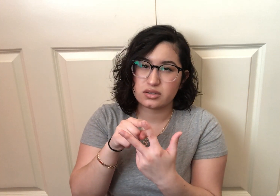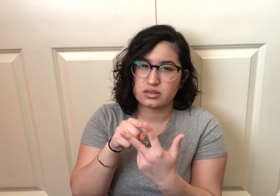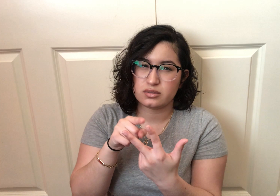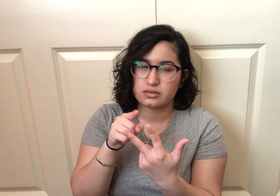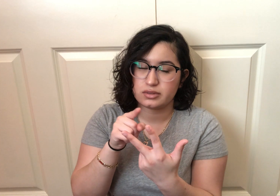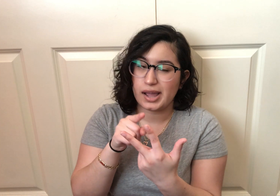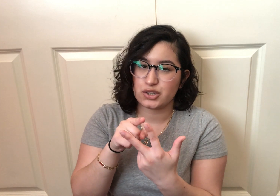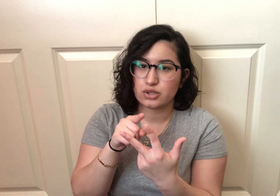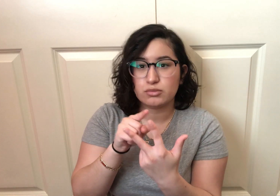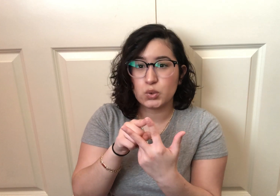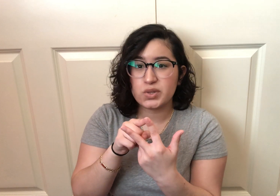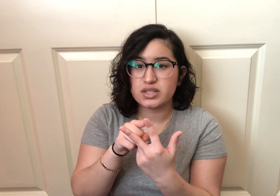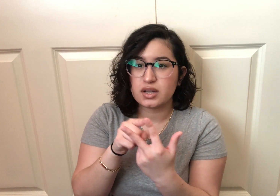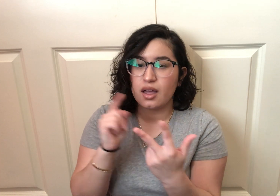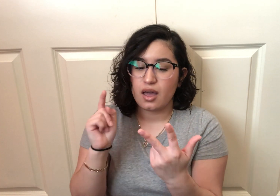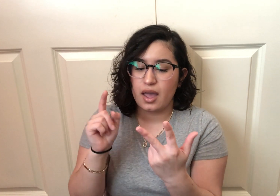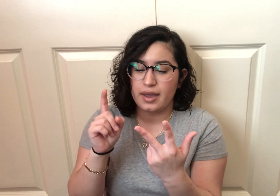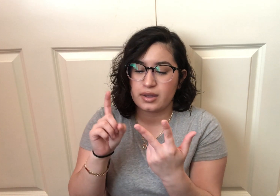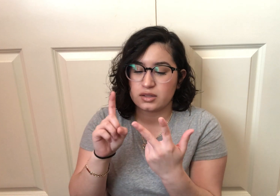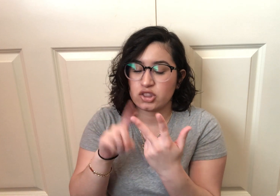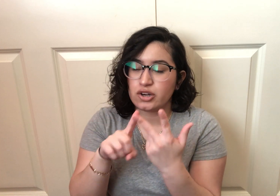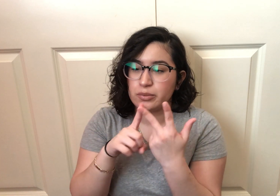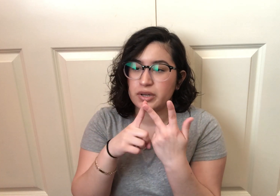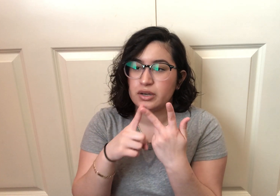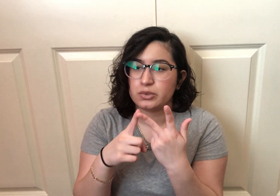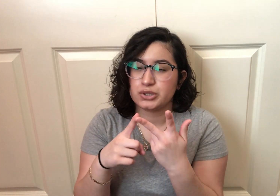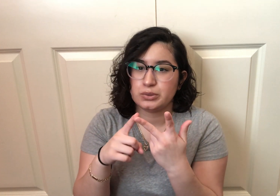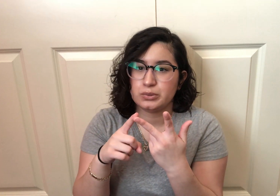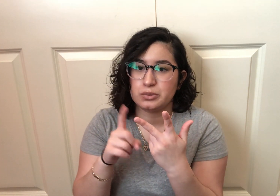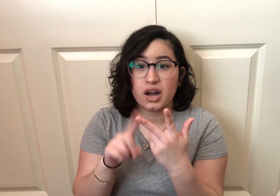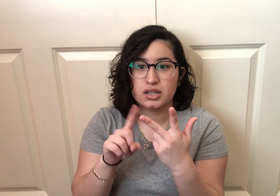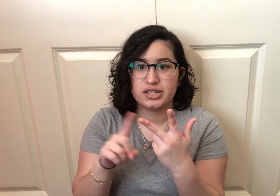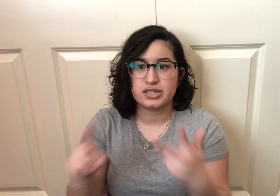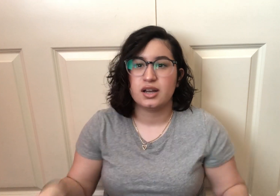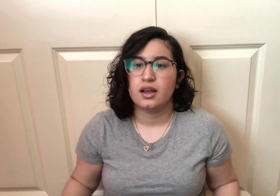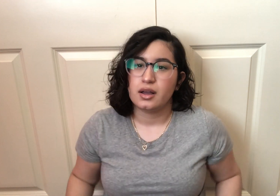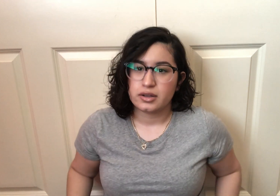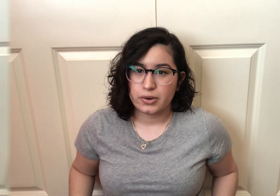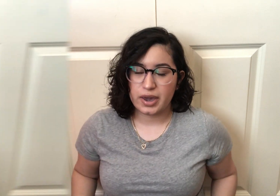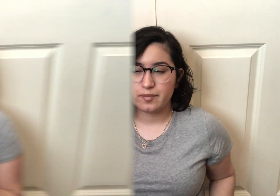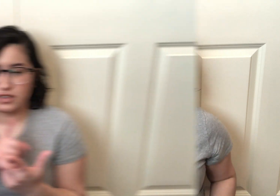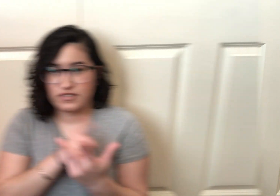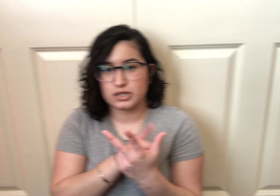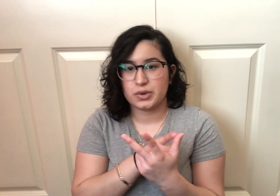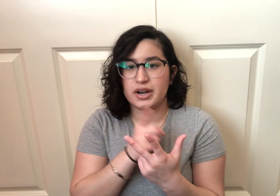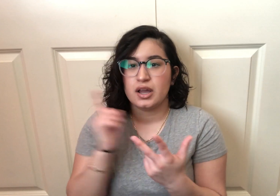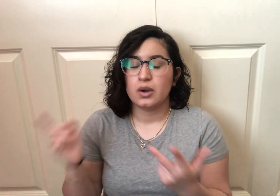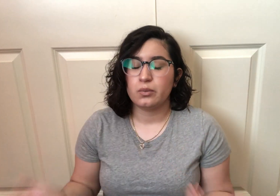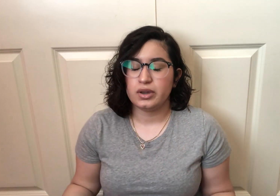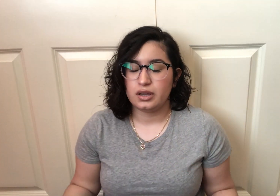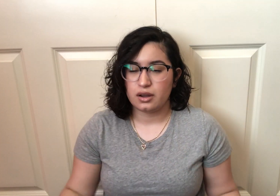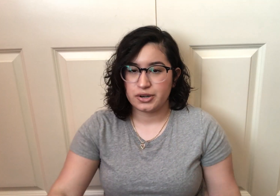moods; and the third one: we'll do colors. Ok, for the first one we are